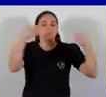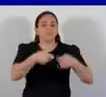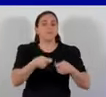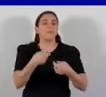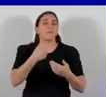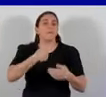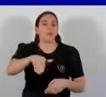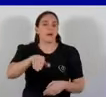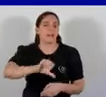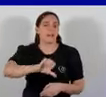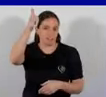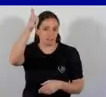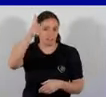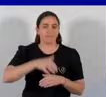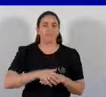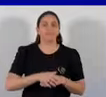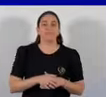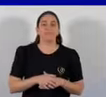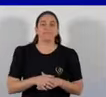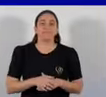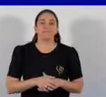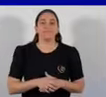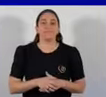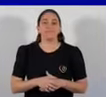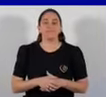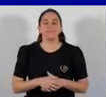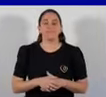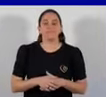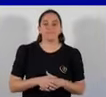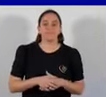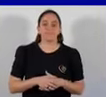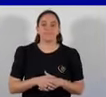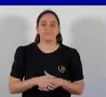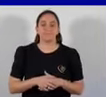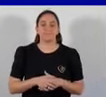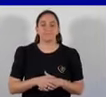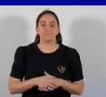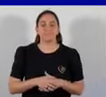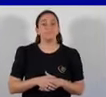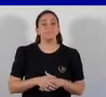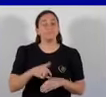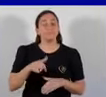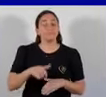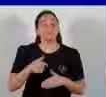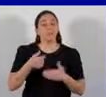I'm going to start from economic growth so that we understand the logic of how all this engineering works